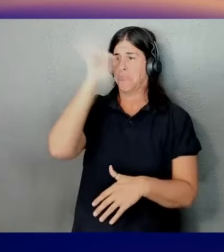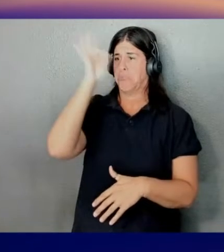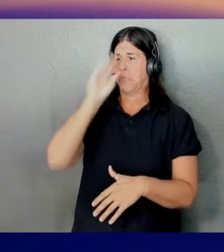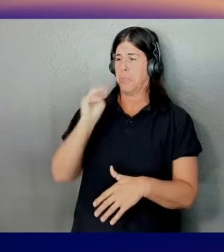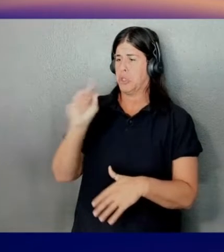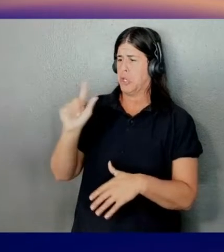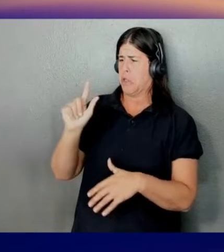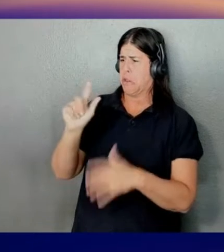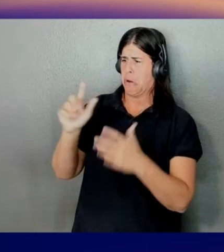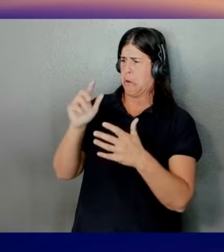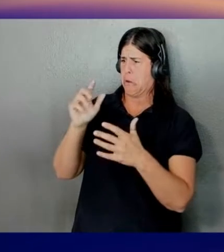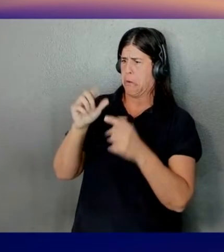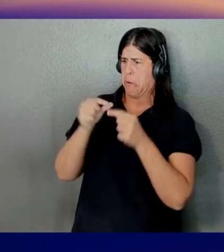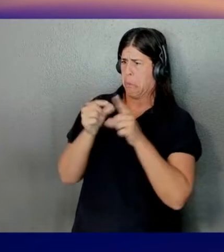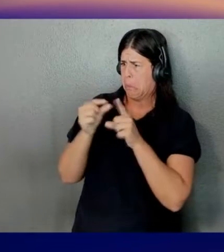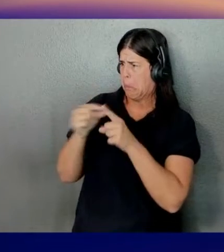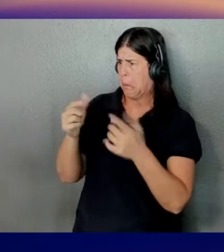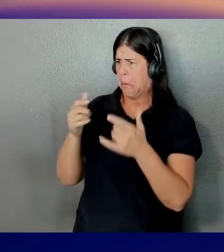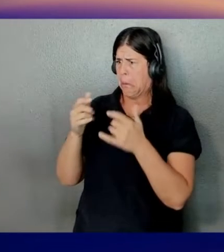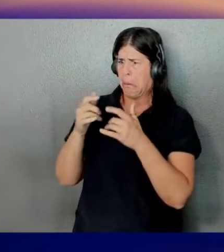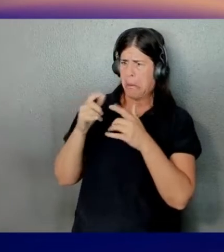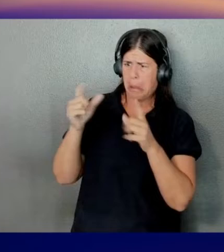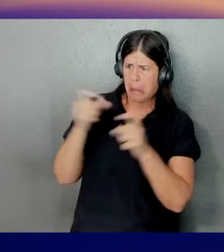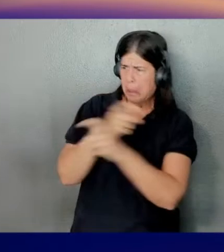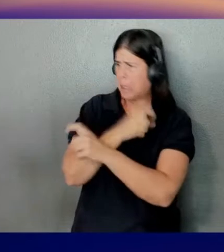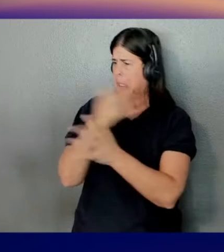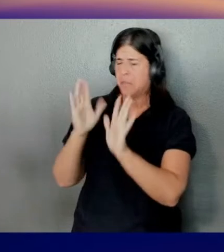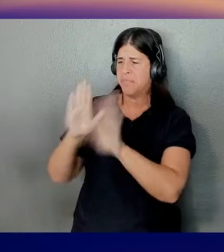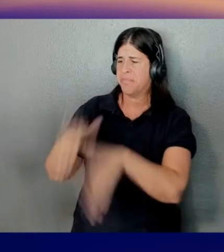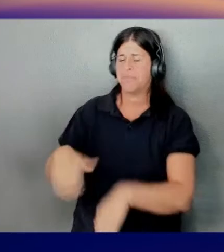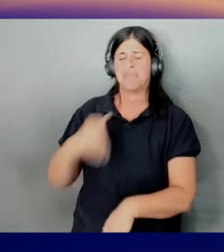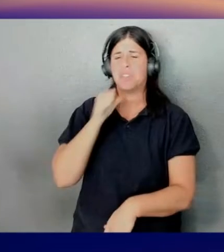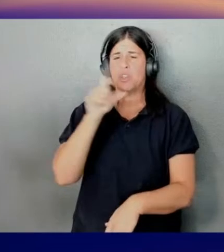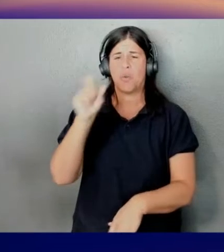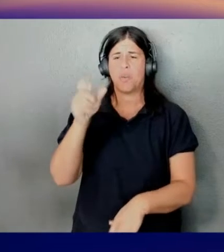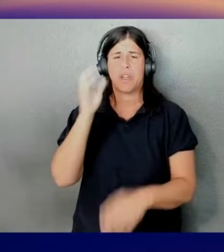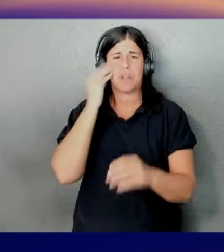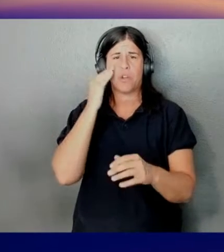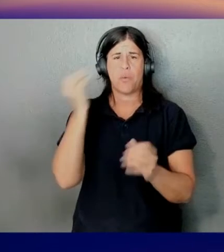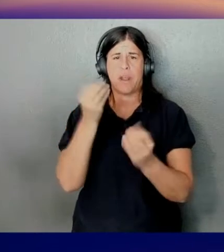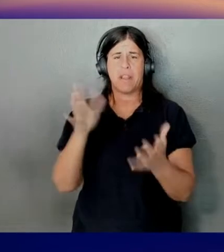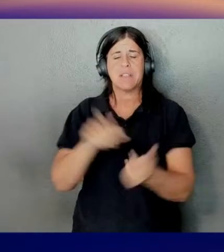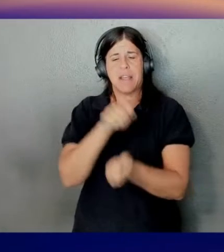or without having, and without having coding expertise. So that's exactly the problem it's trying to solve.